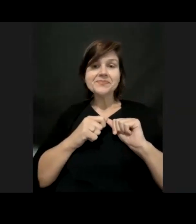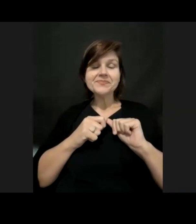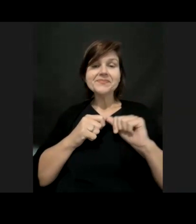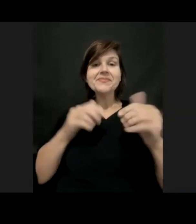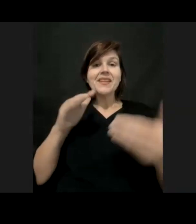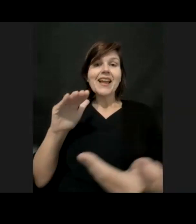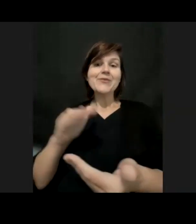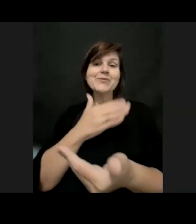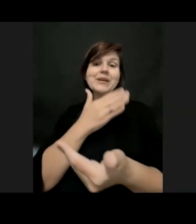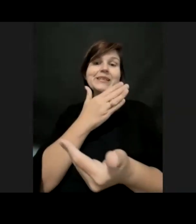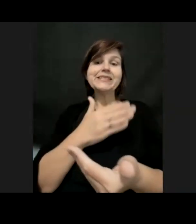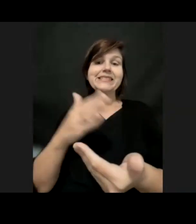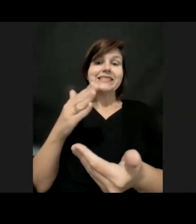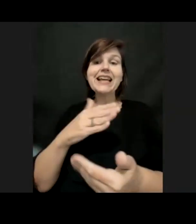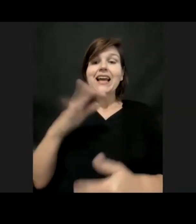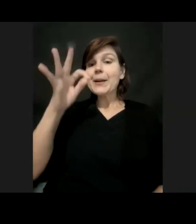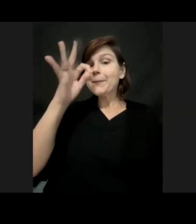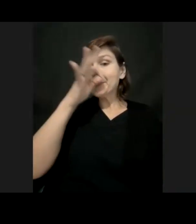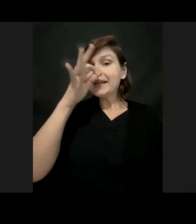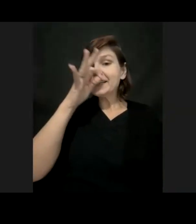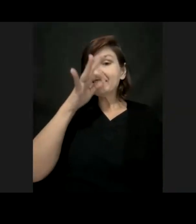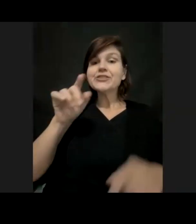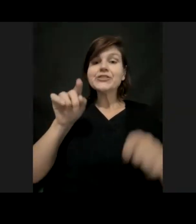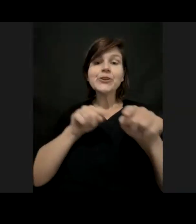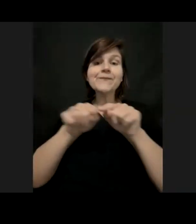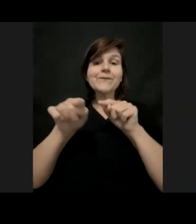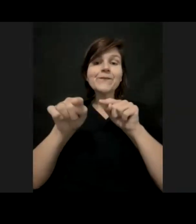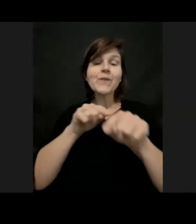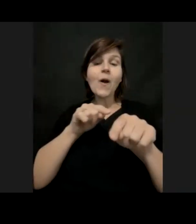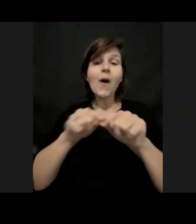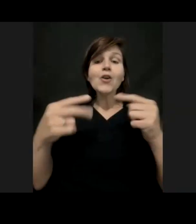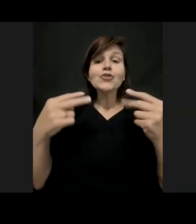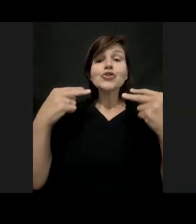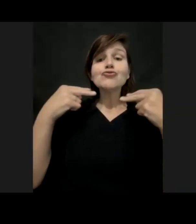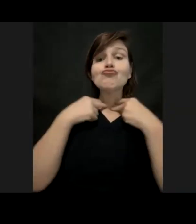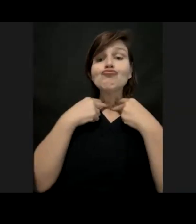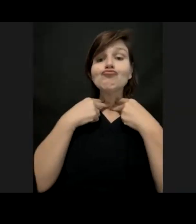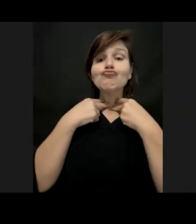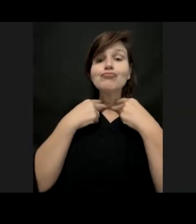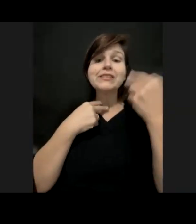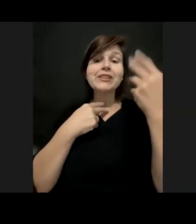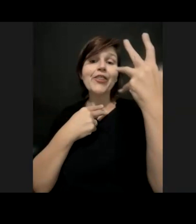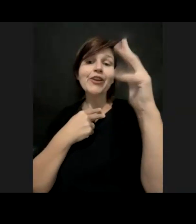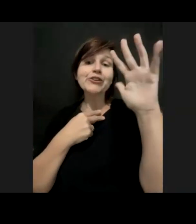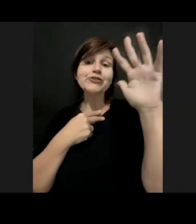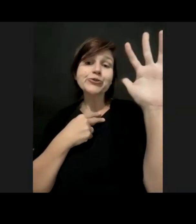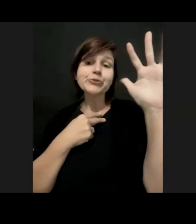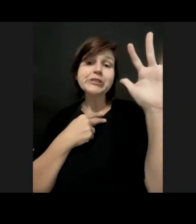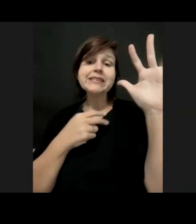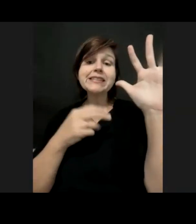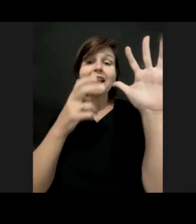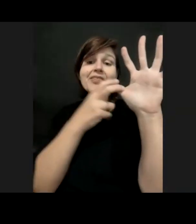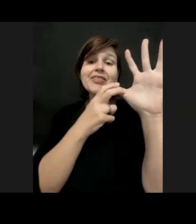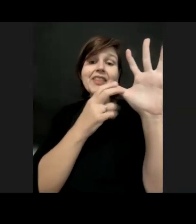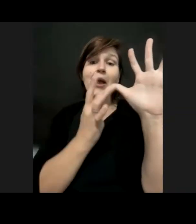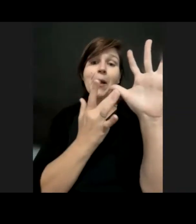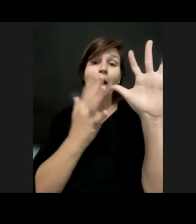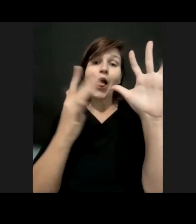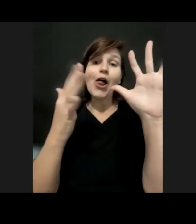∂ ∂ Mr. Socks's socks are stuck up the tree. They're cozy, bright, and colorful for the world to see.